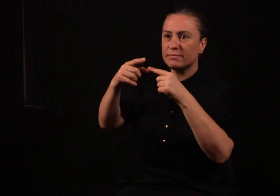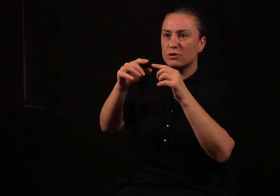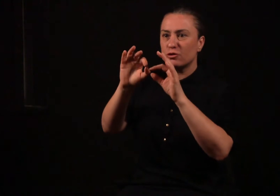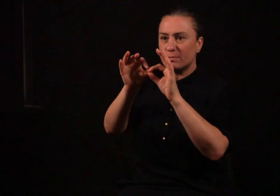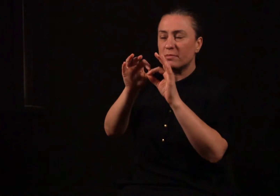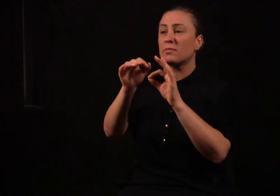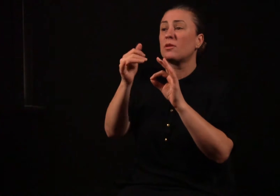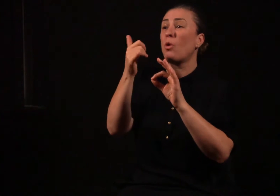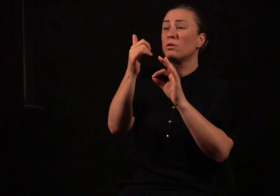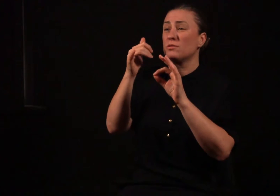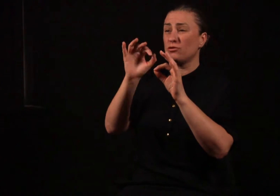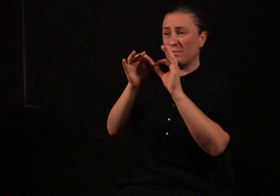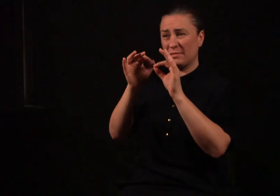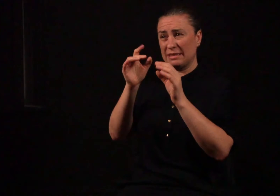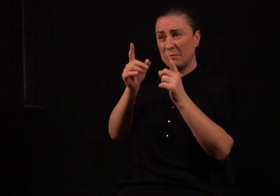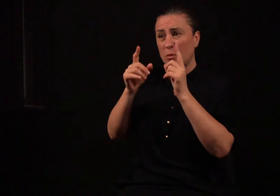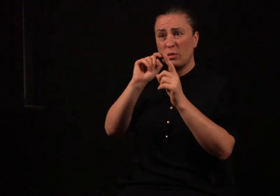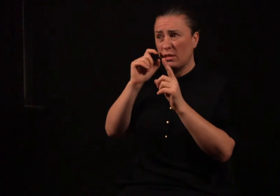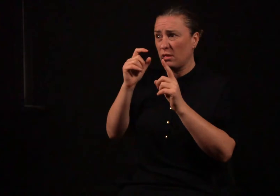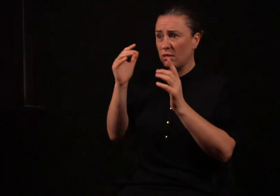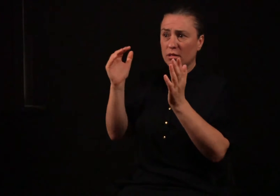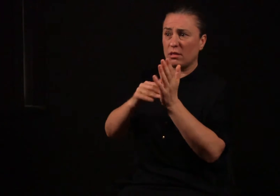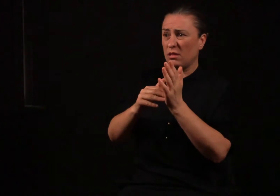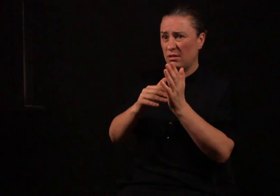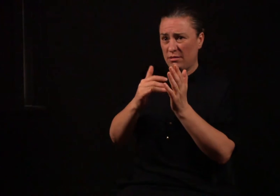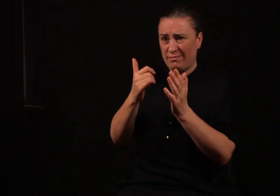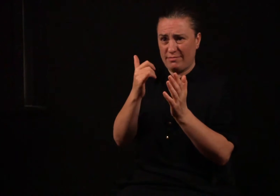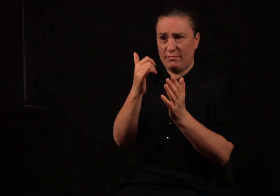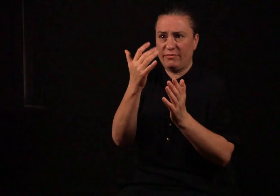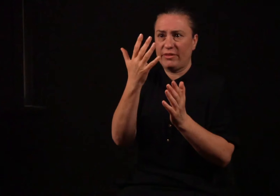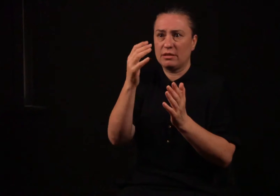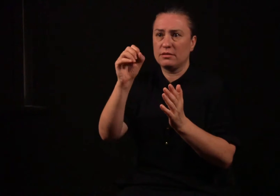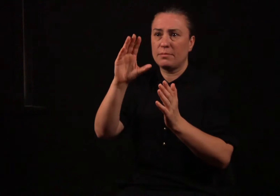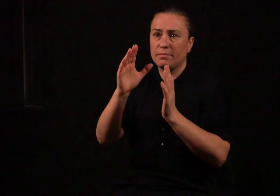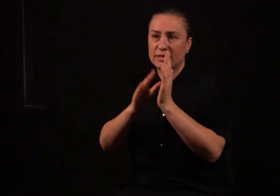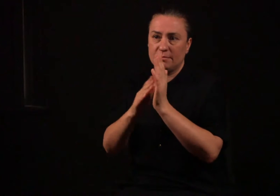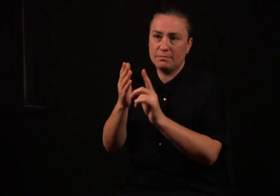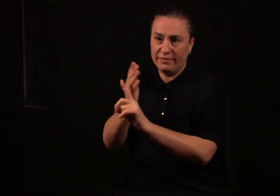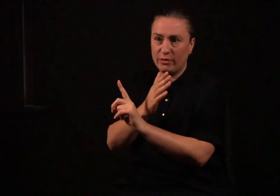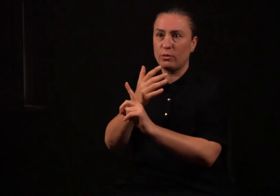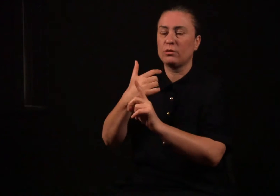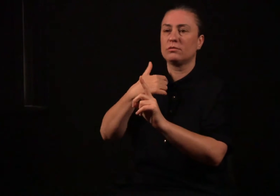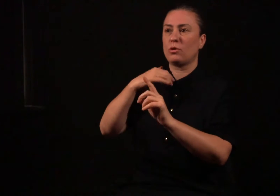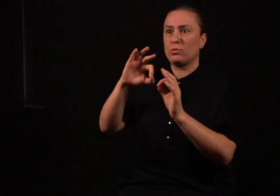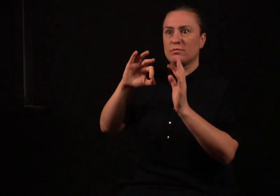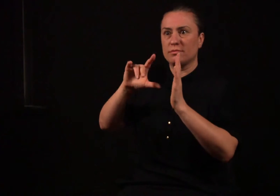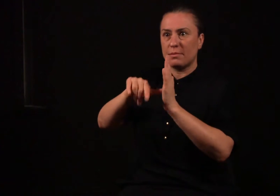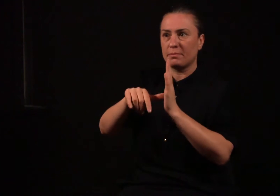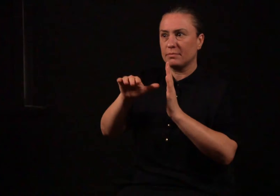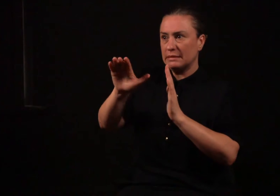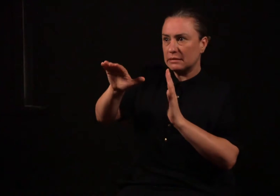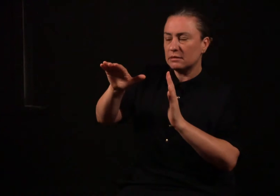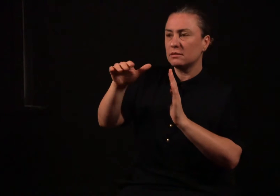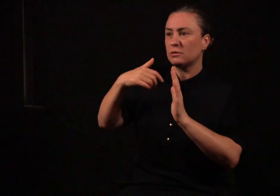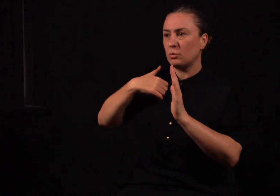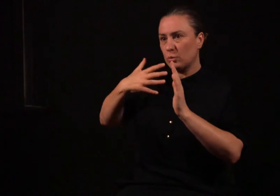that I forget to talk to the interpreter or the interpreter may arrive five or ten minutes before we're about to start,